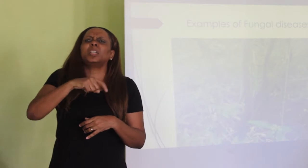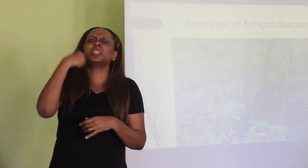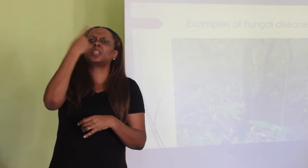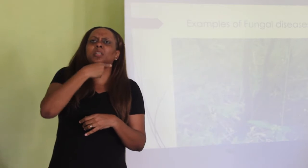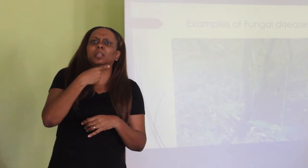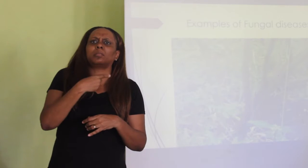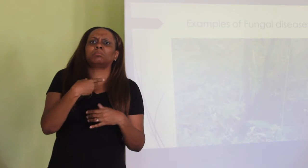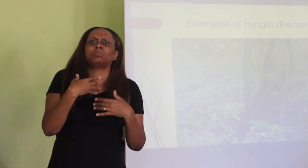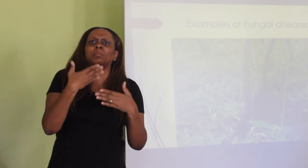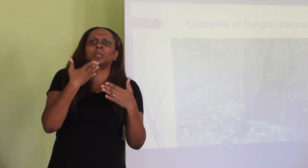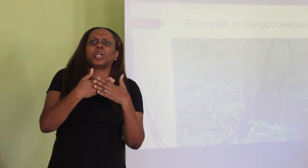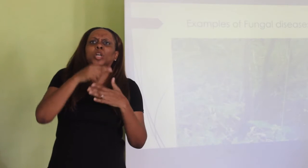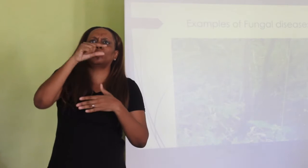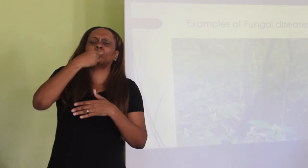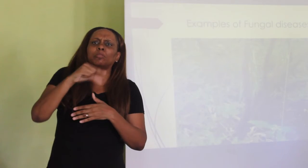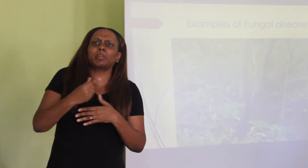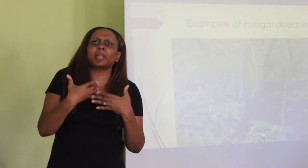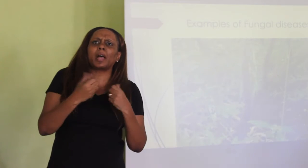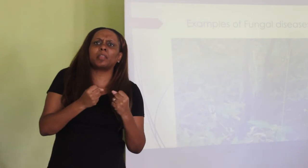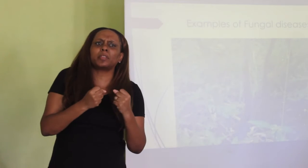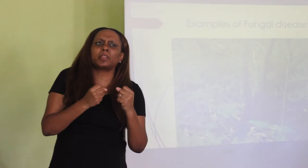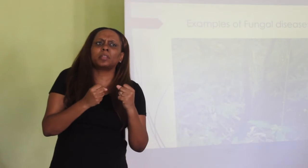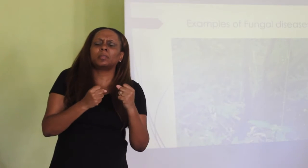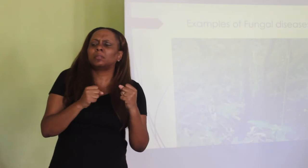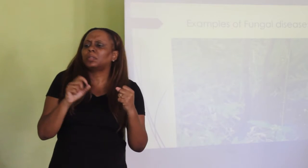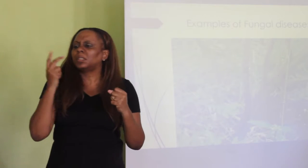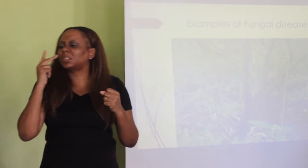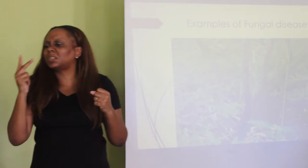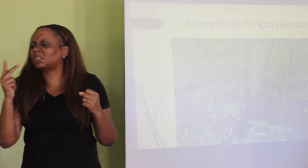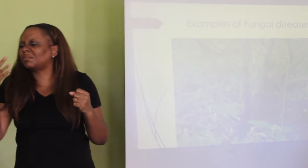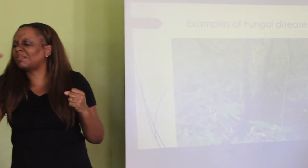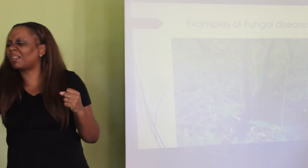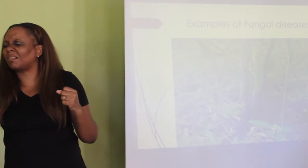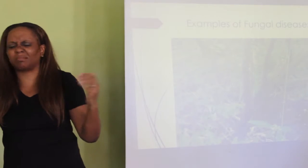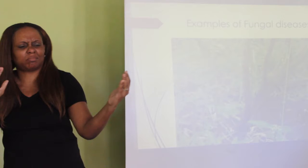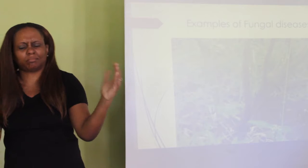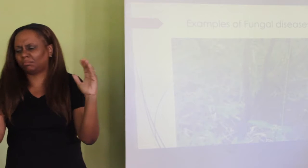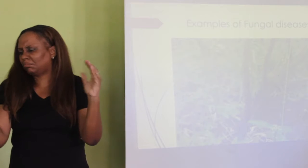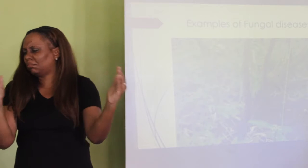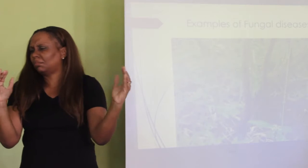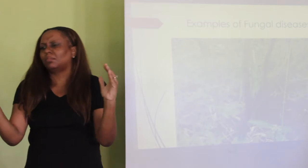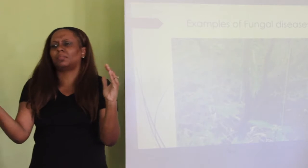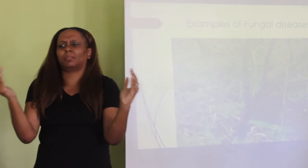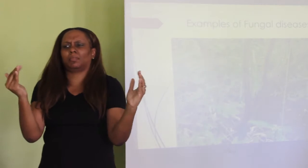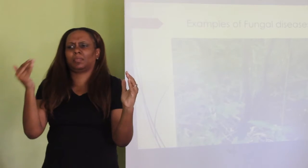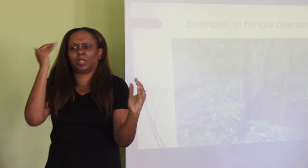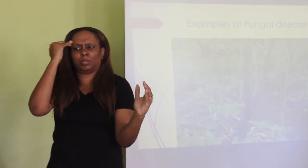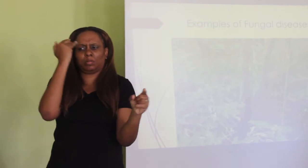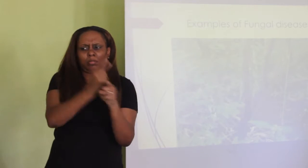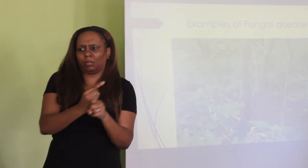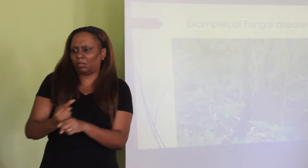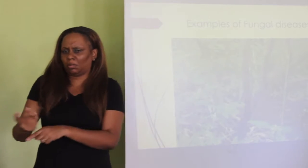from the experts to see what yes this is what we really have but once you read about your plants